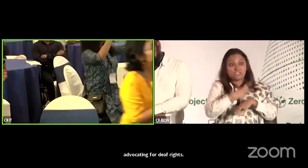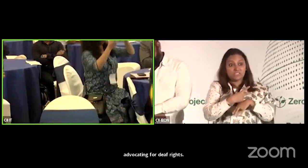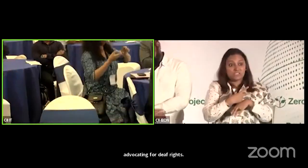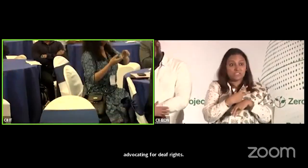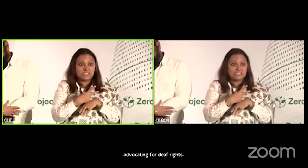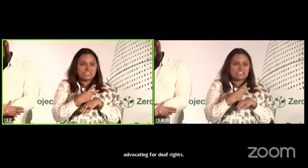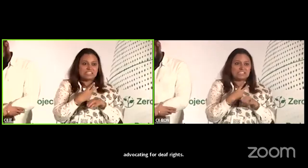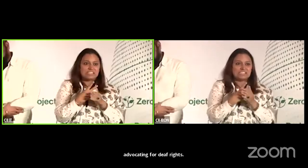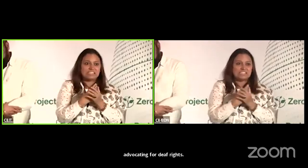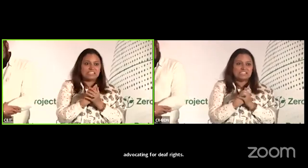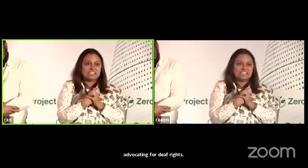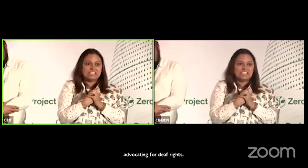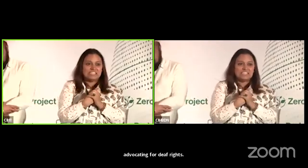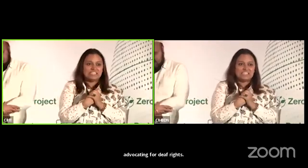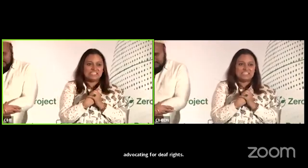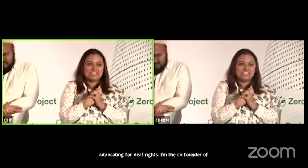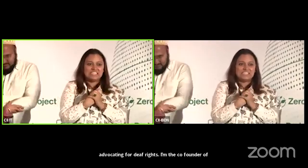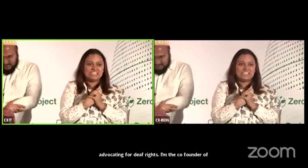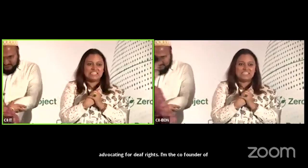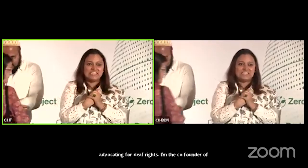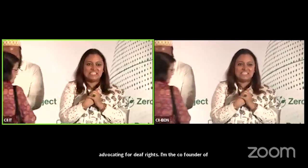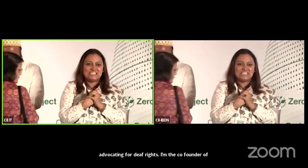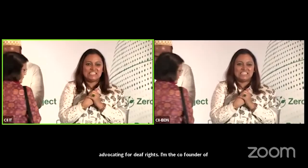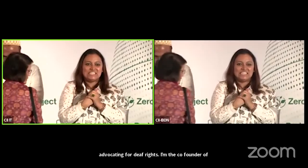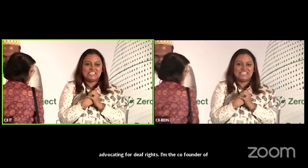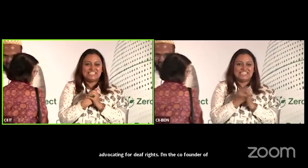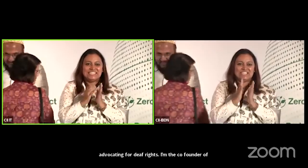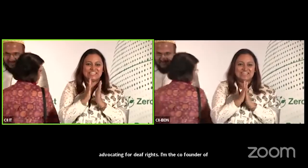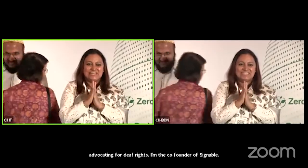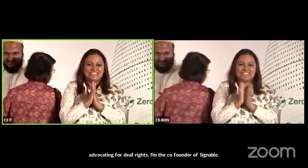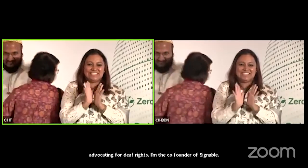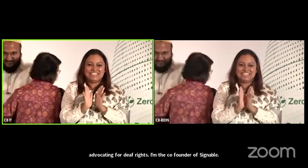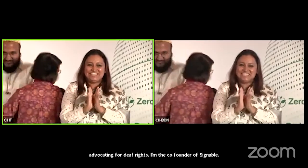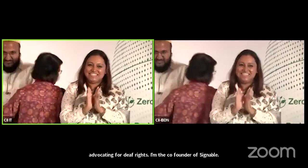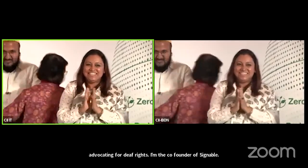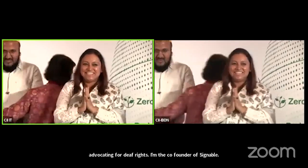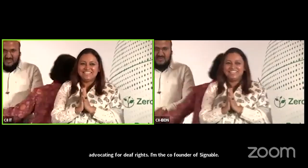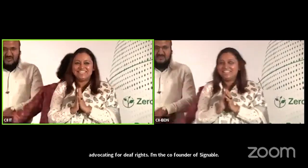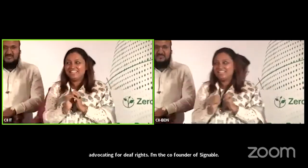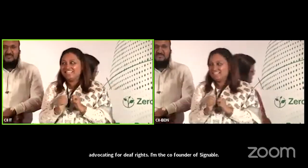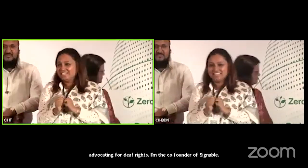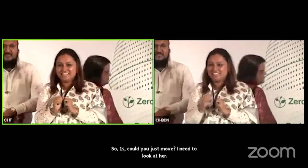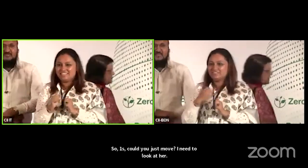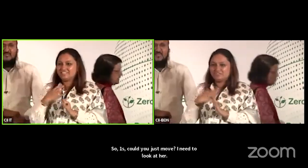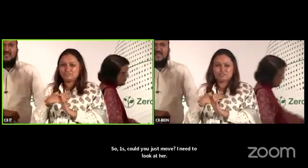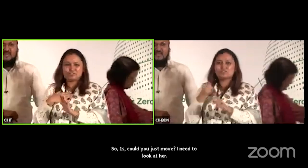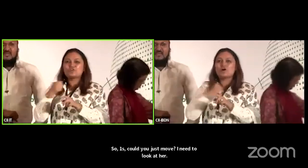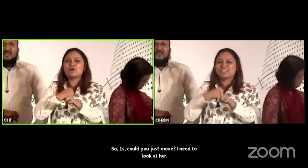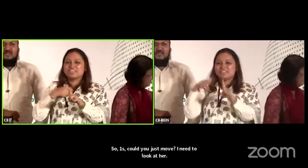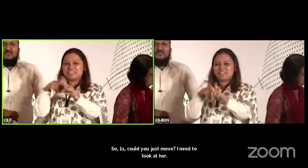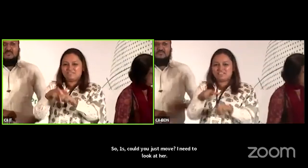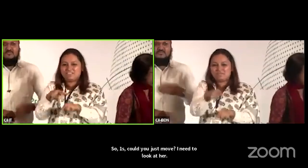So so once again could you just move I need to look at her. Yeah. Yeah. Sorry. Yeah.